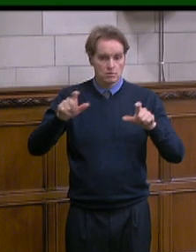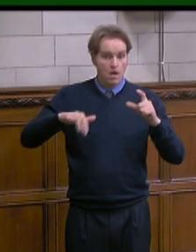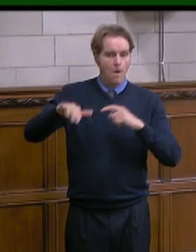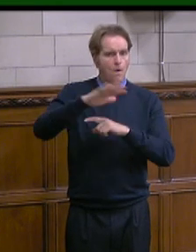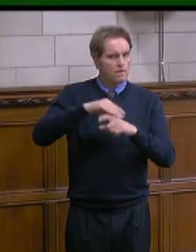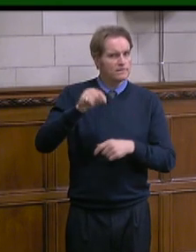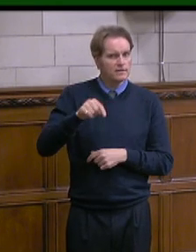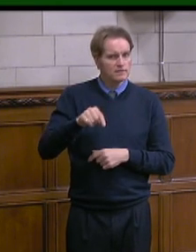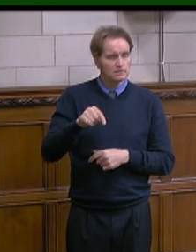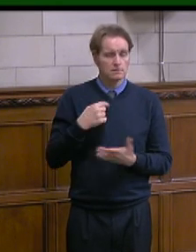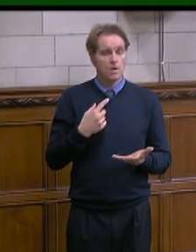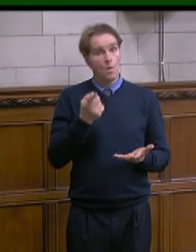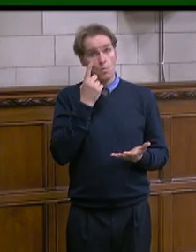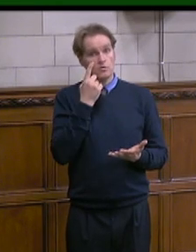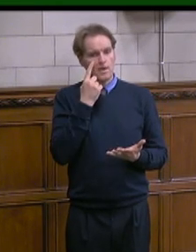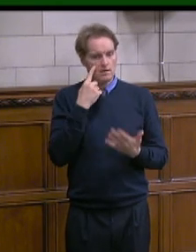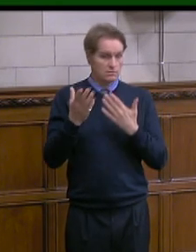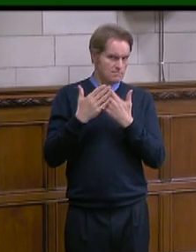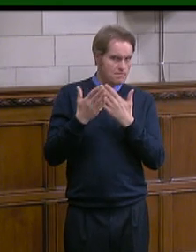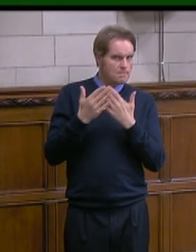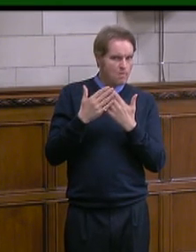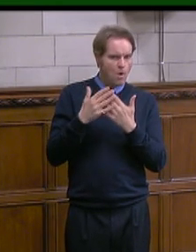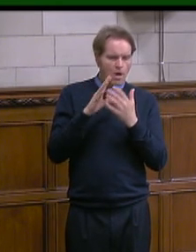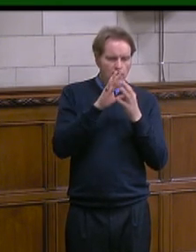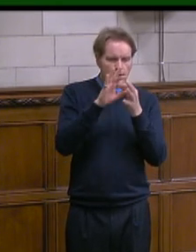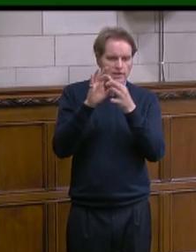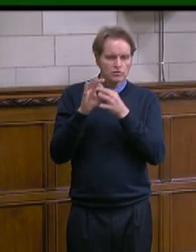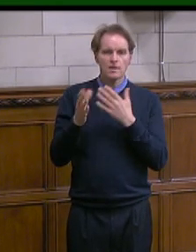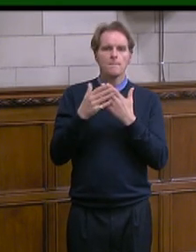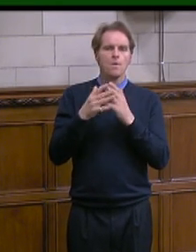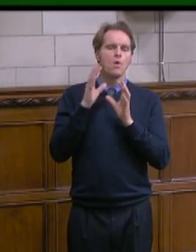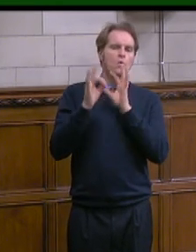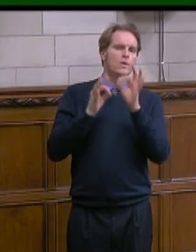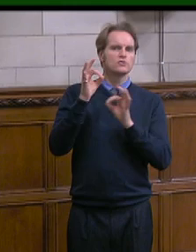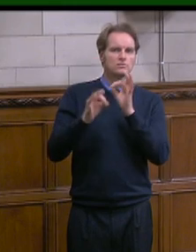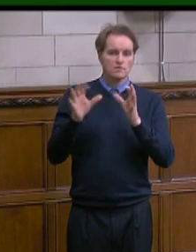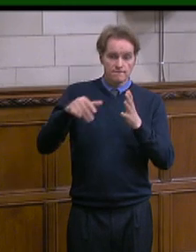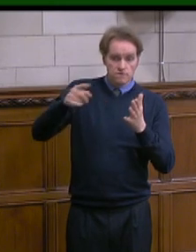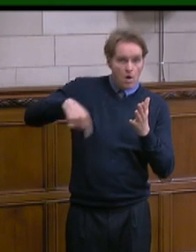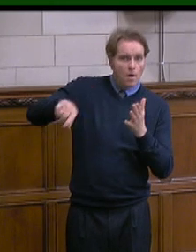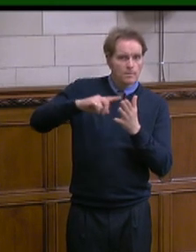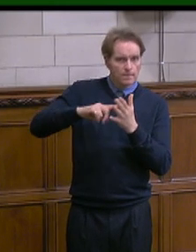so watch out for a lot more questions from the public, as well as from hon.